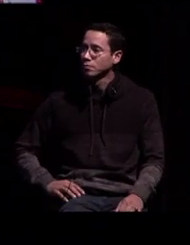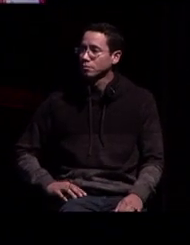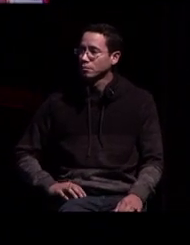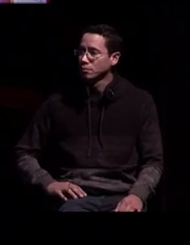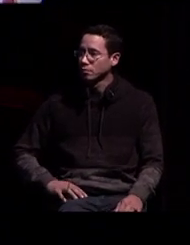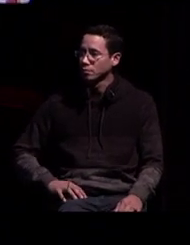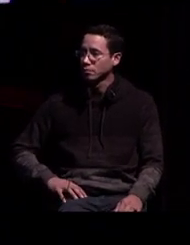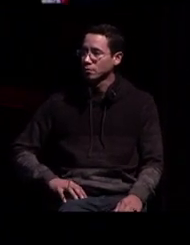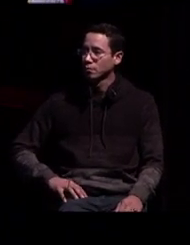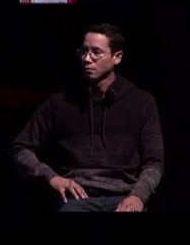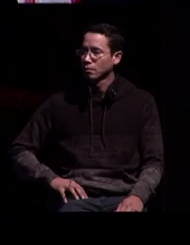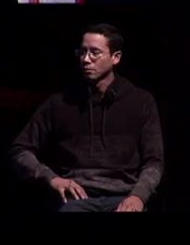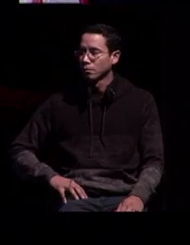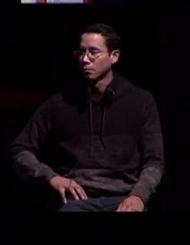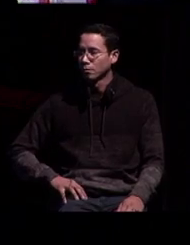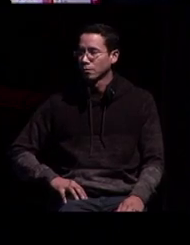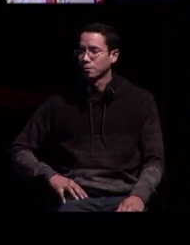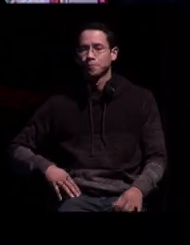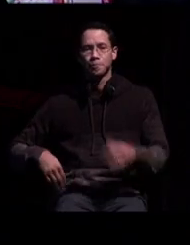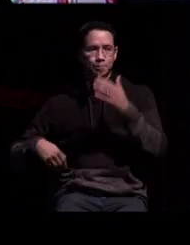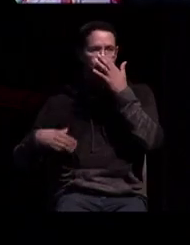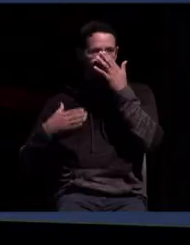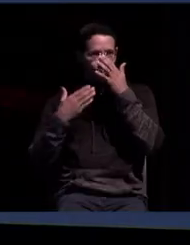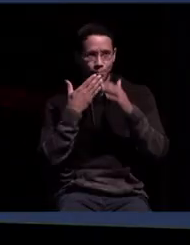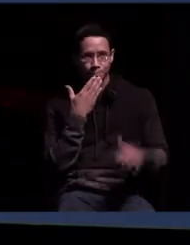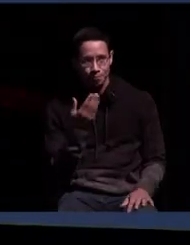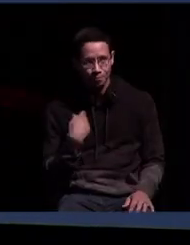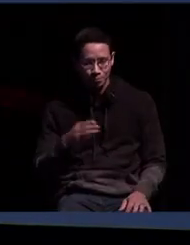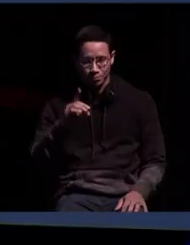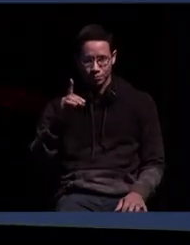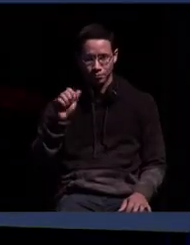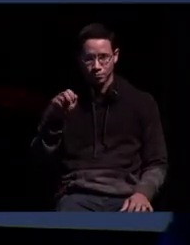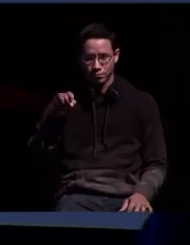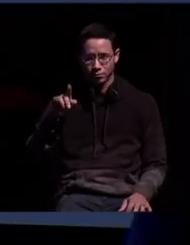as the works of you both speak to each other.